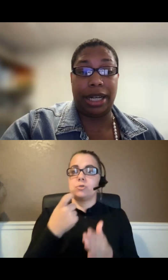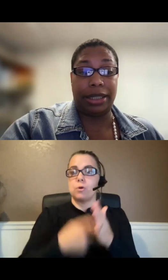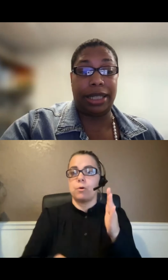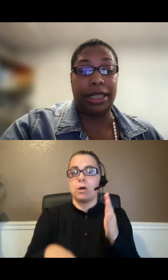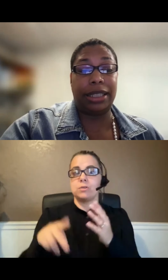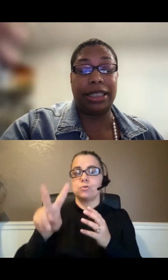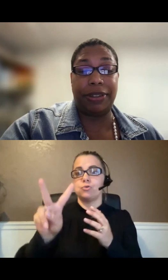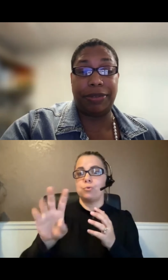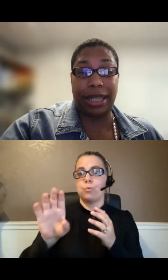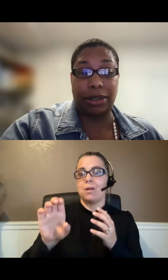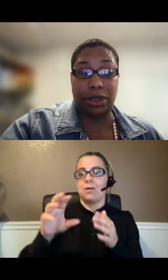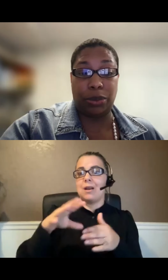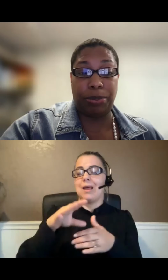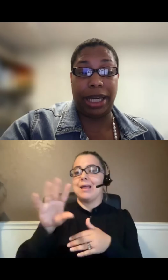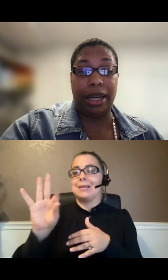the United States is 50,000 rupee.